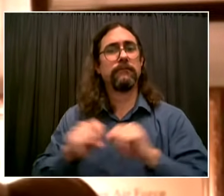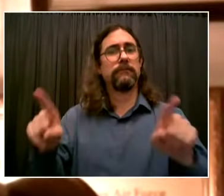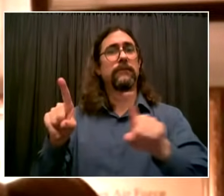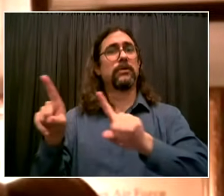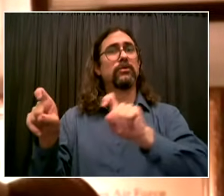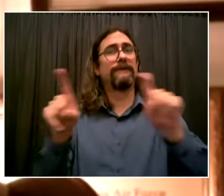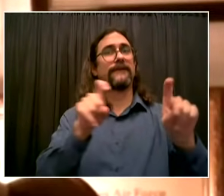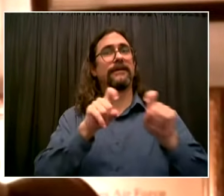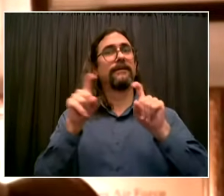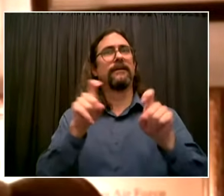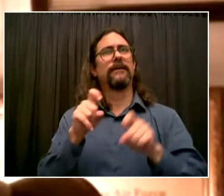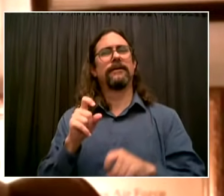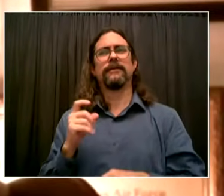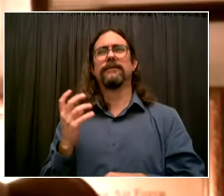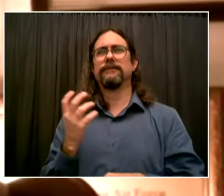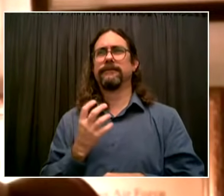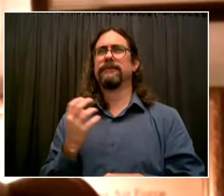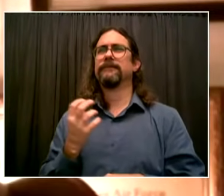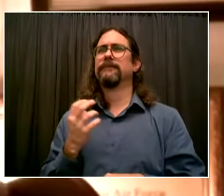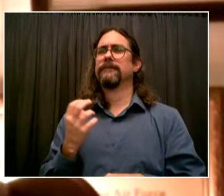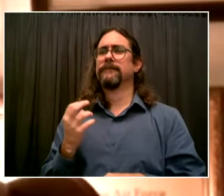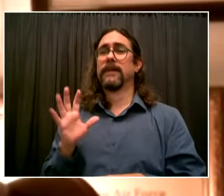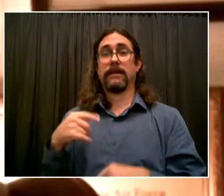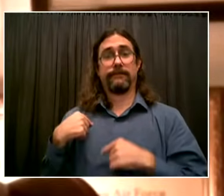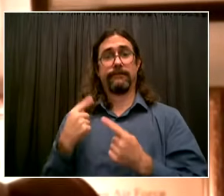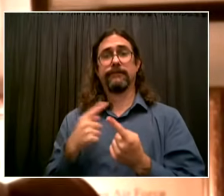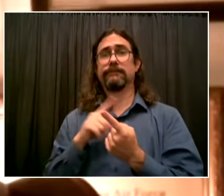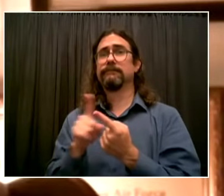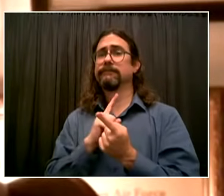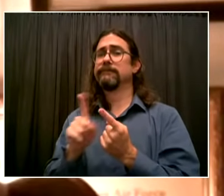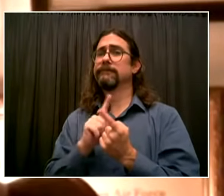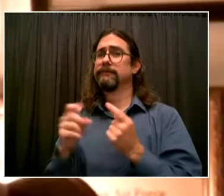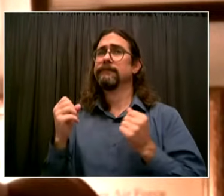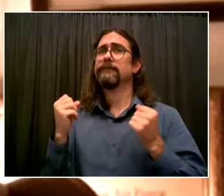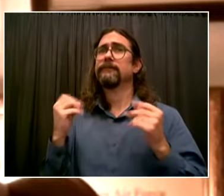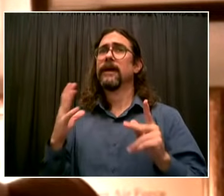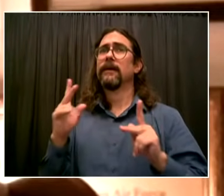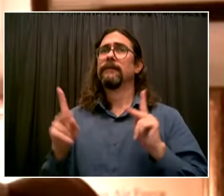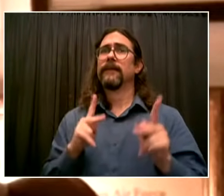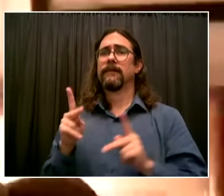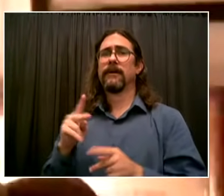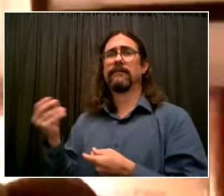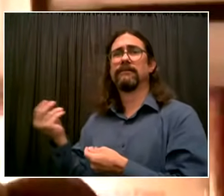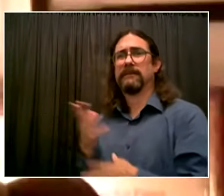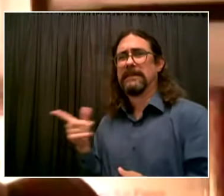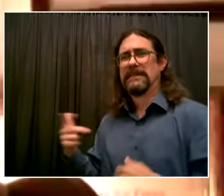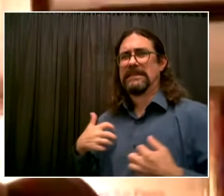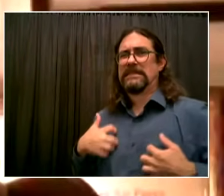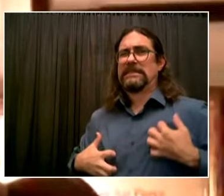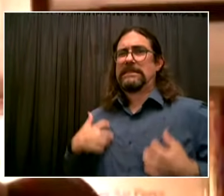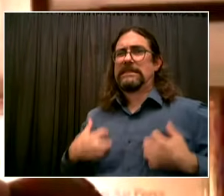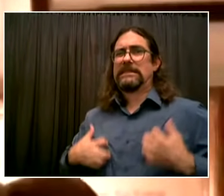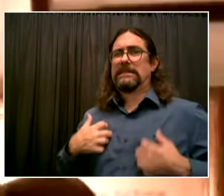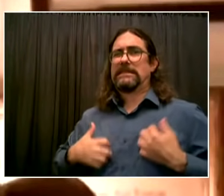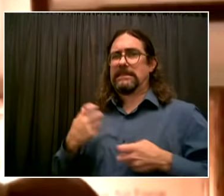I HAVE TALKED■ç WITH A LOT OF PEOPLE AND IN THE PAST IT WAS A PROBLEM. NOT ONLY AT THE 113, BUT IN